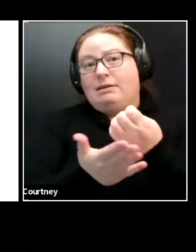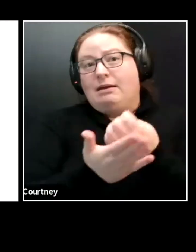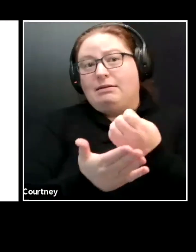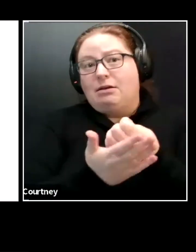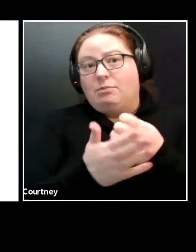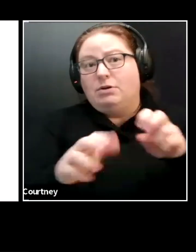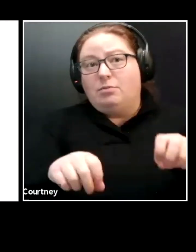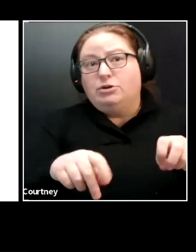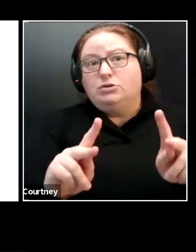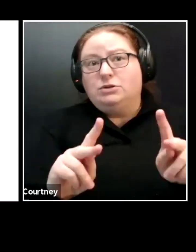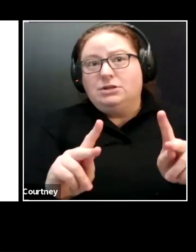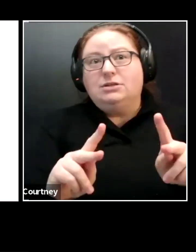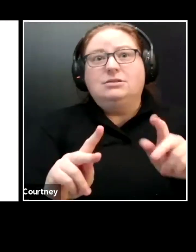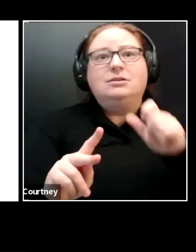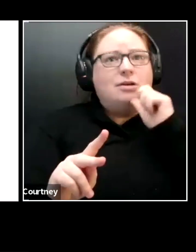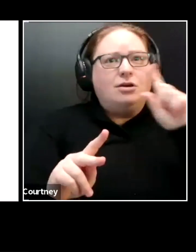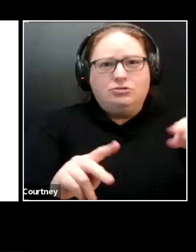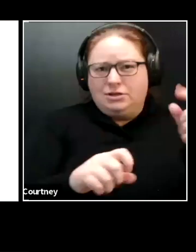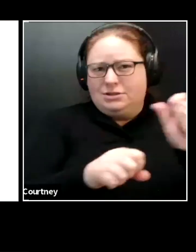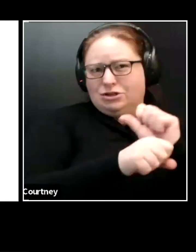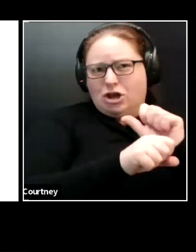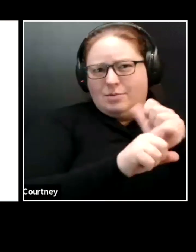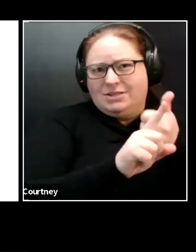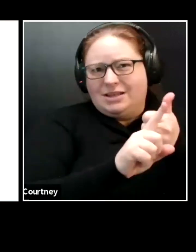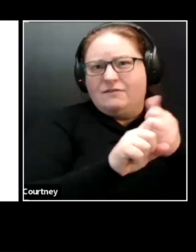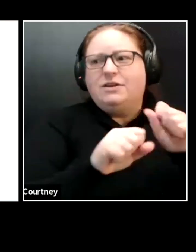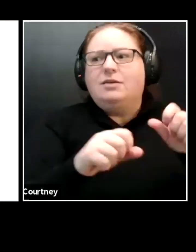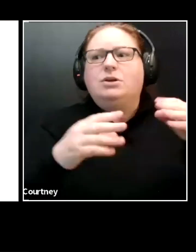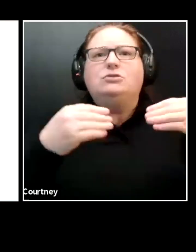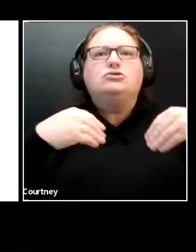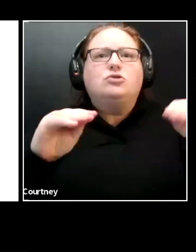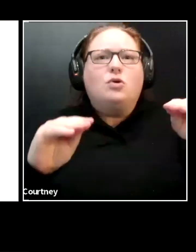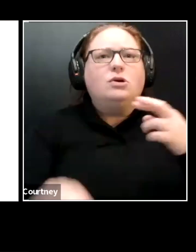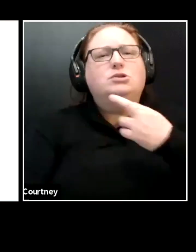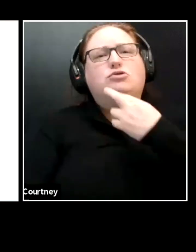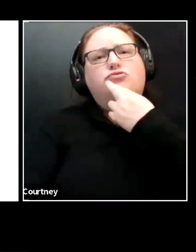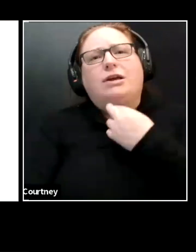Jobs can be at stores or restaurants or other destinations that other travelers are getting